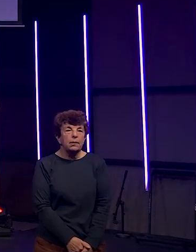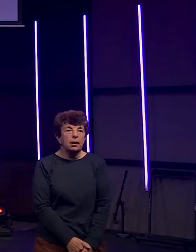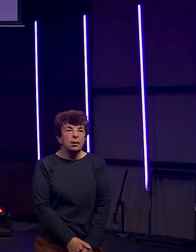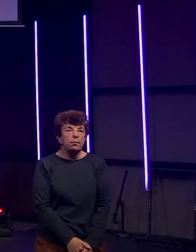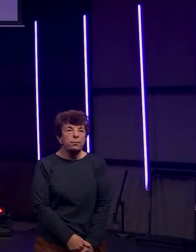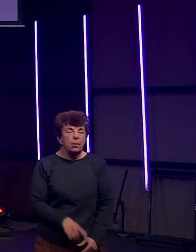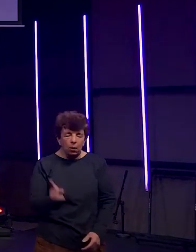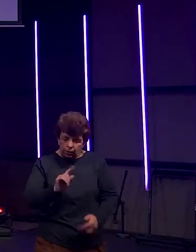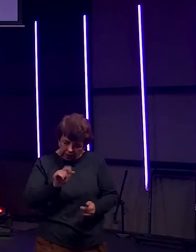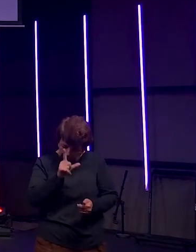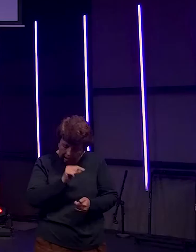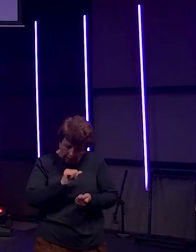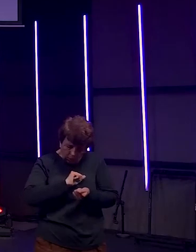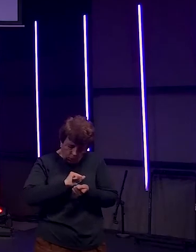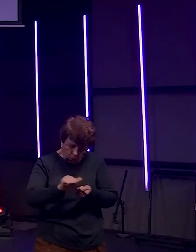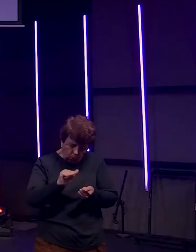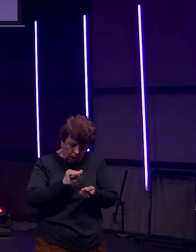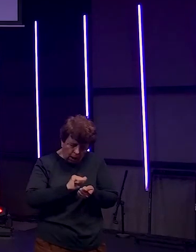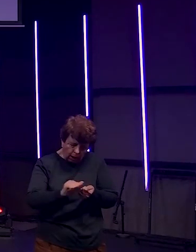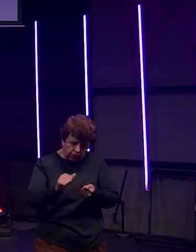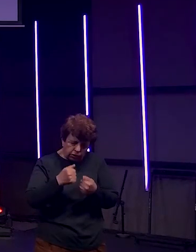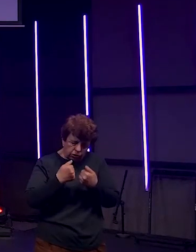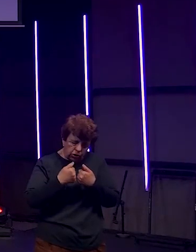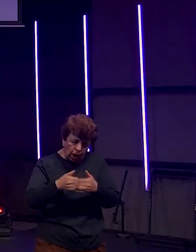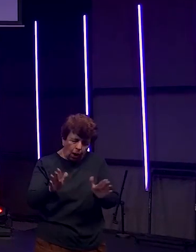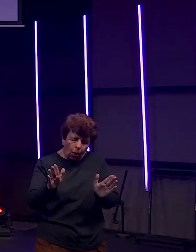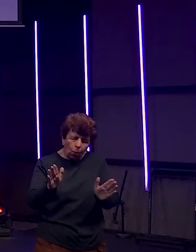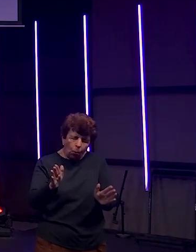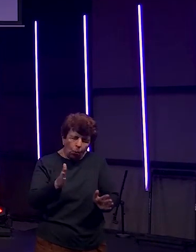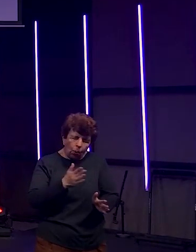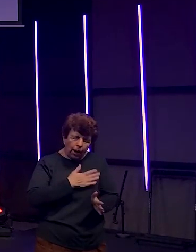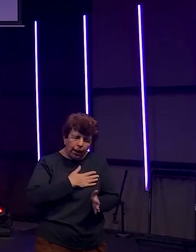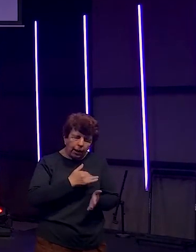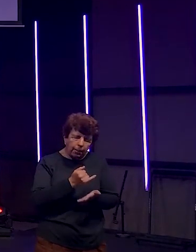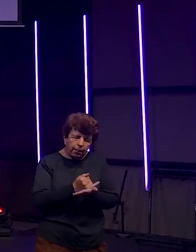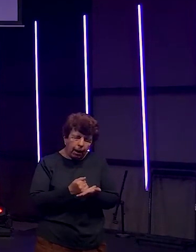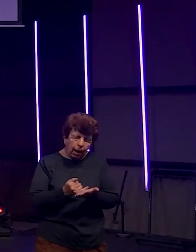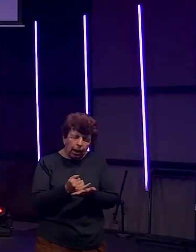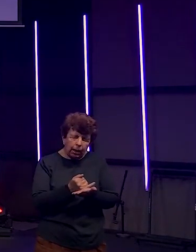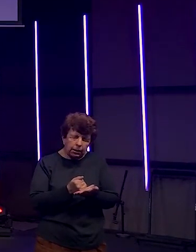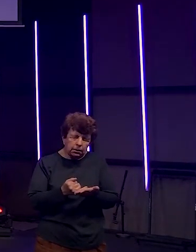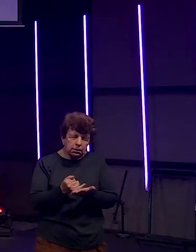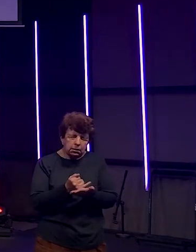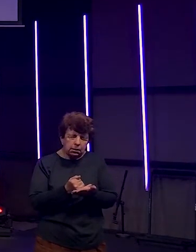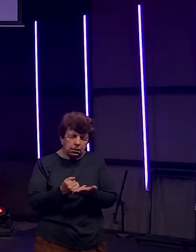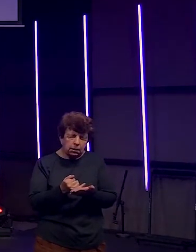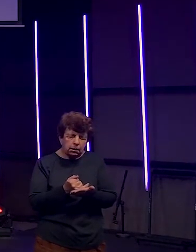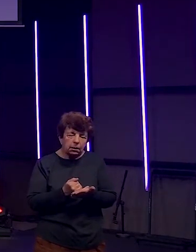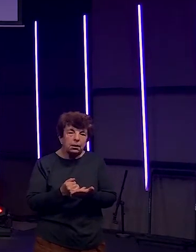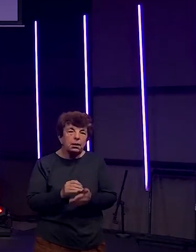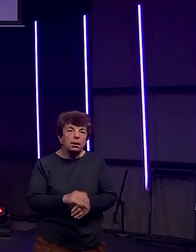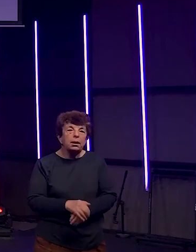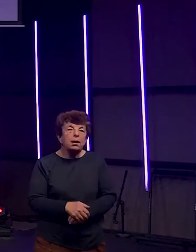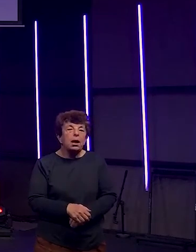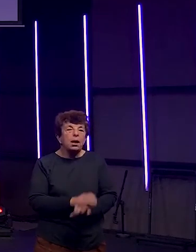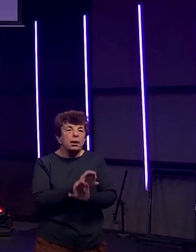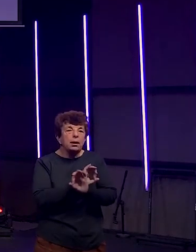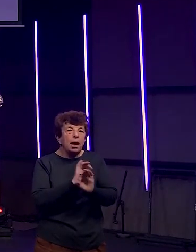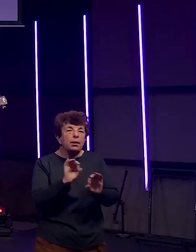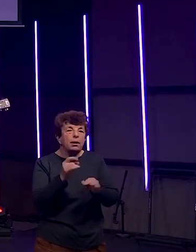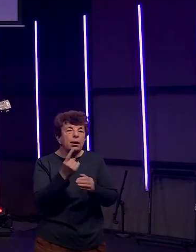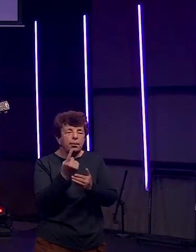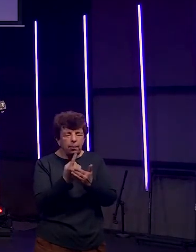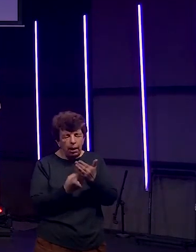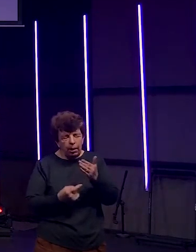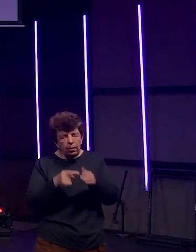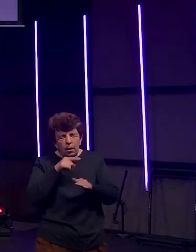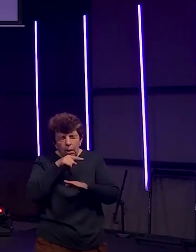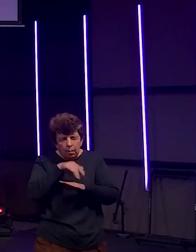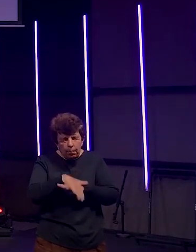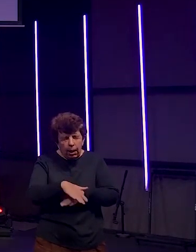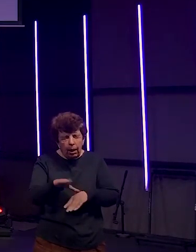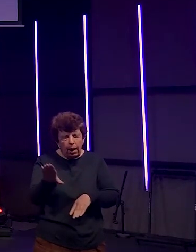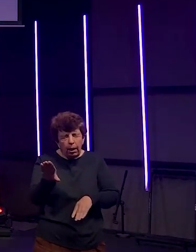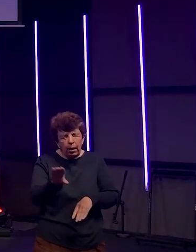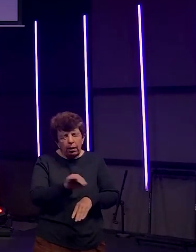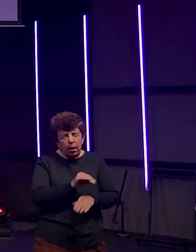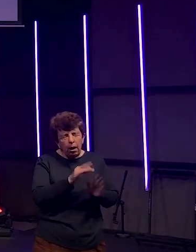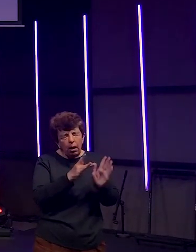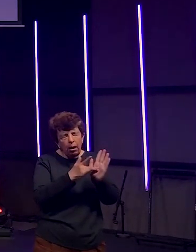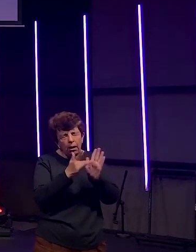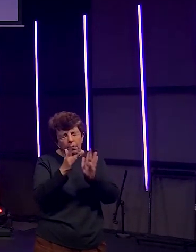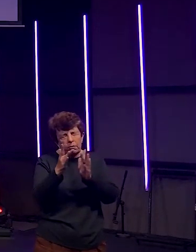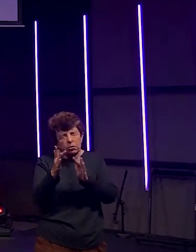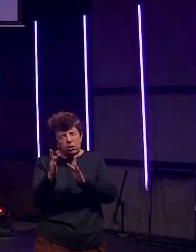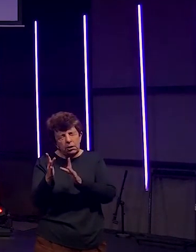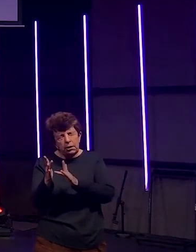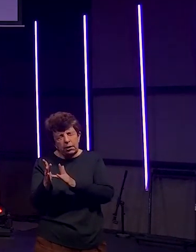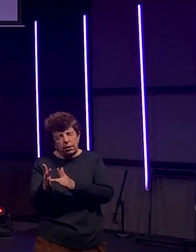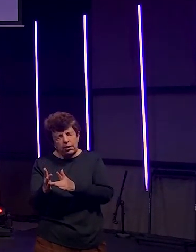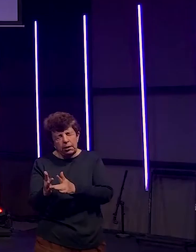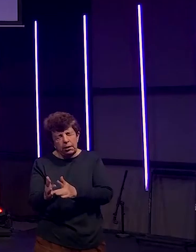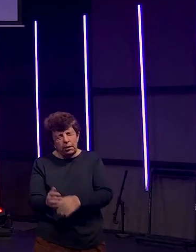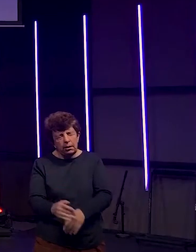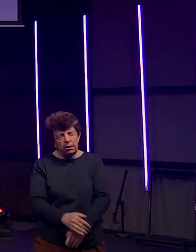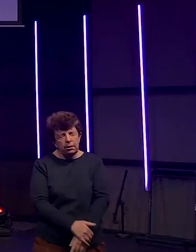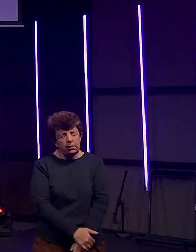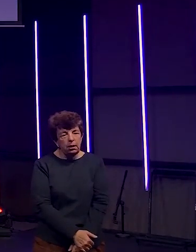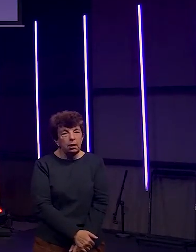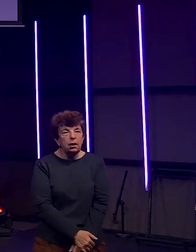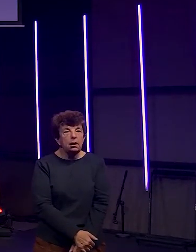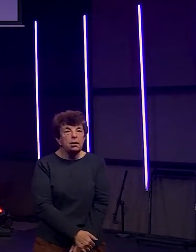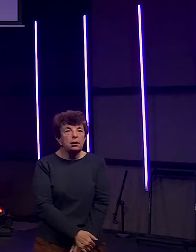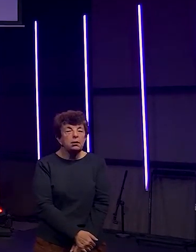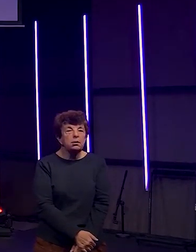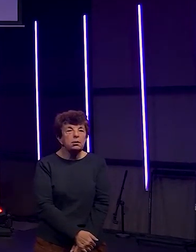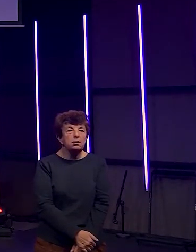What can wash away my sin? Nothing but the blood of Jesus